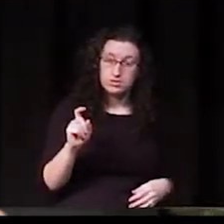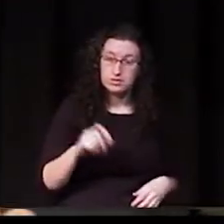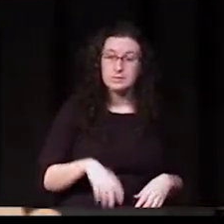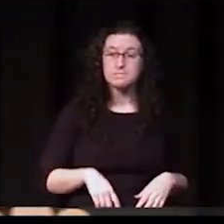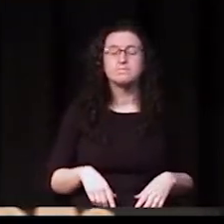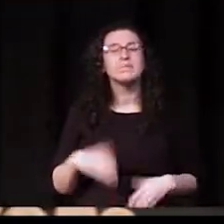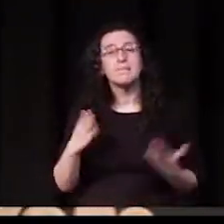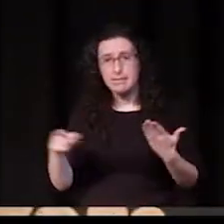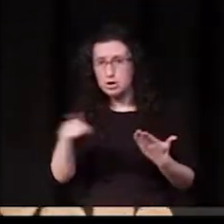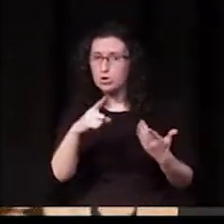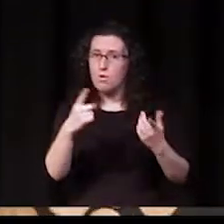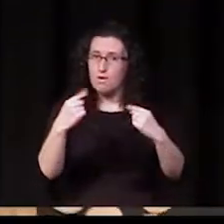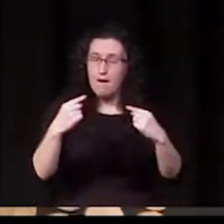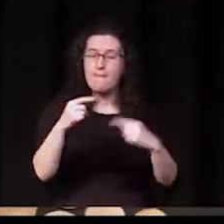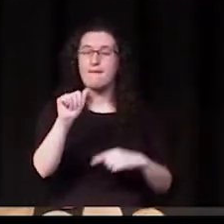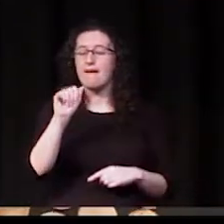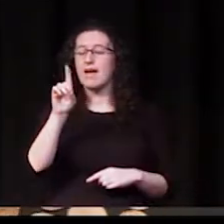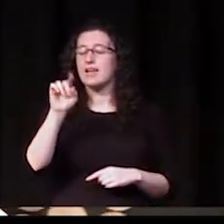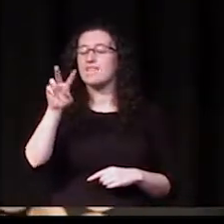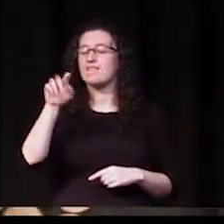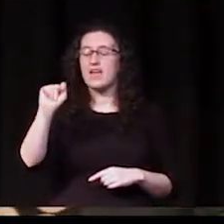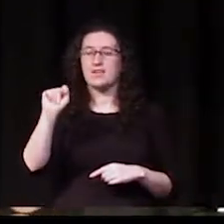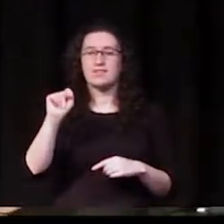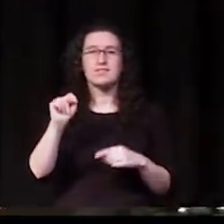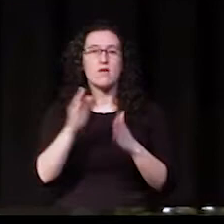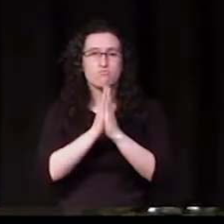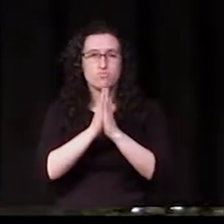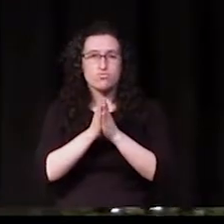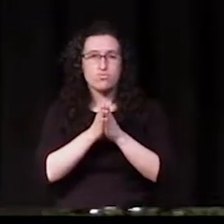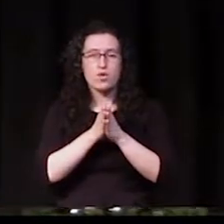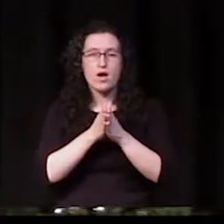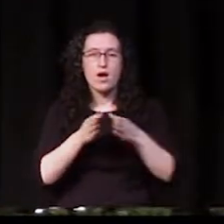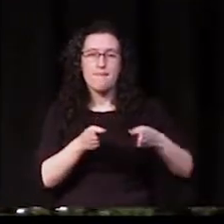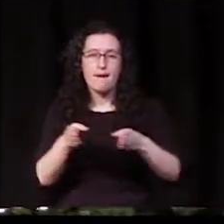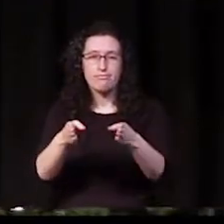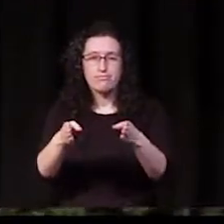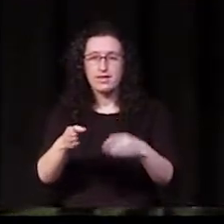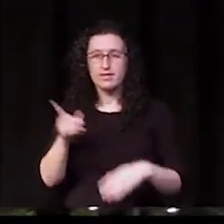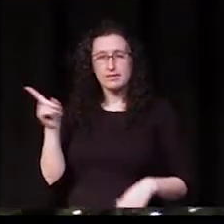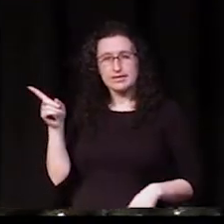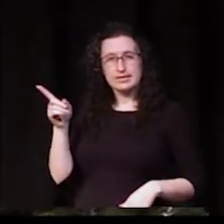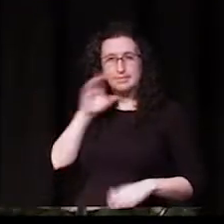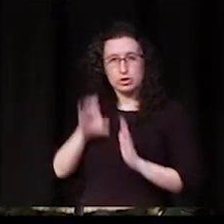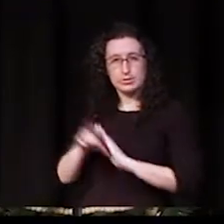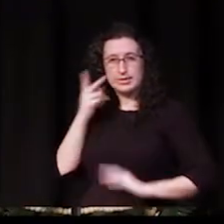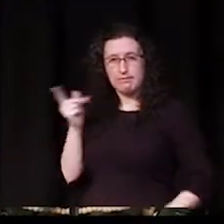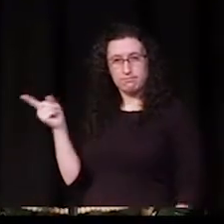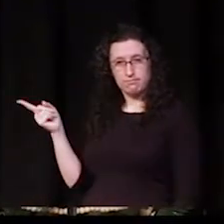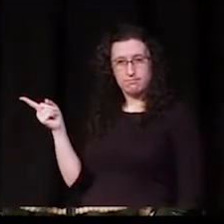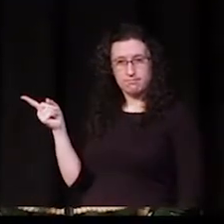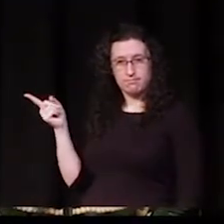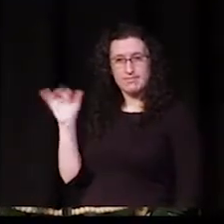many of you did, you would have seen this image. It was in a crude stable, and it's Mary and baby Jesus.